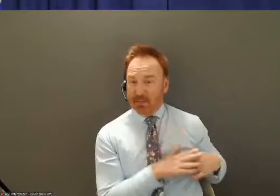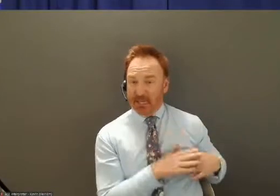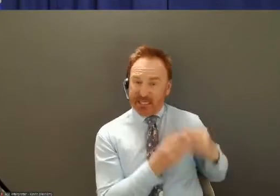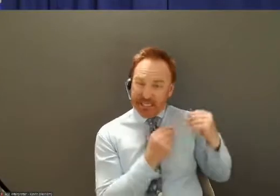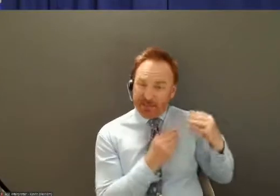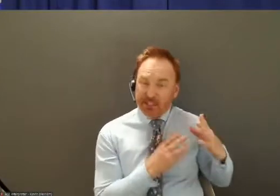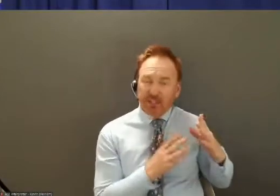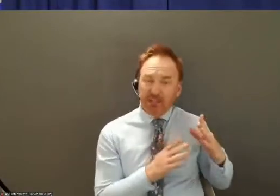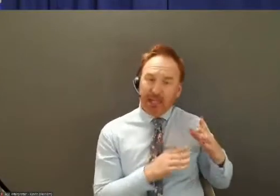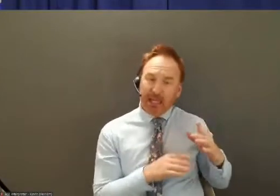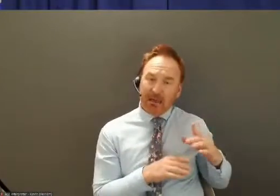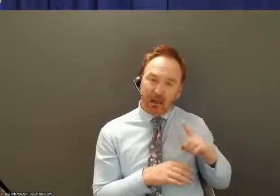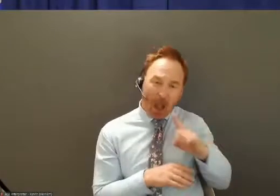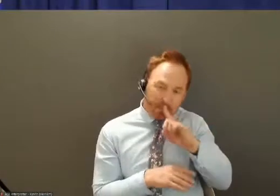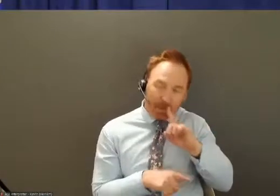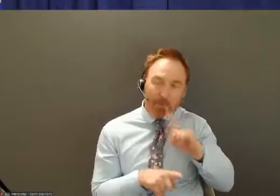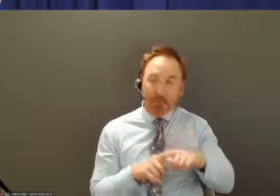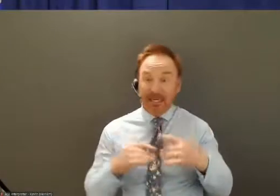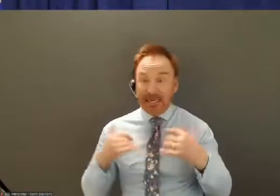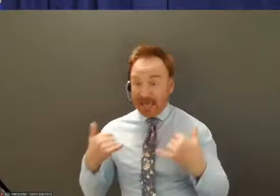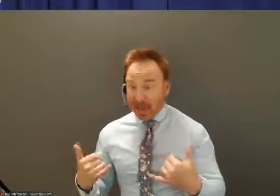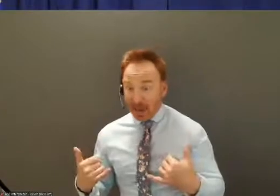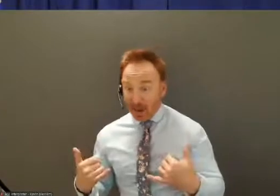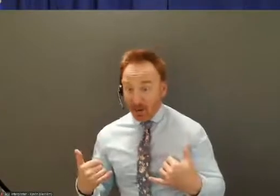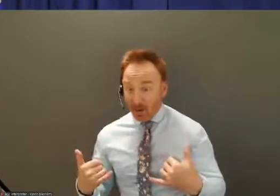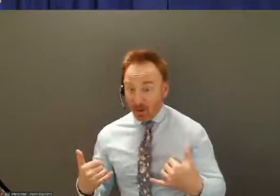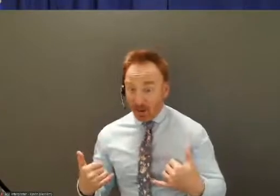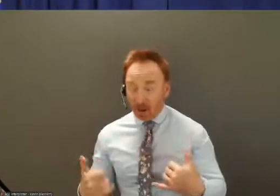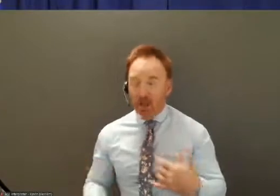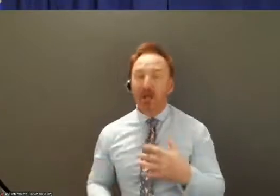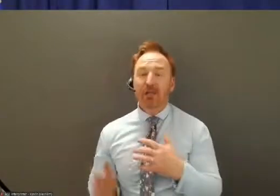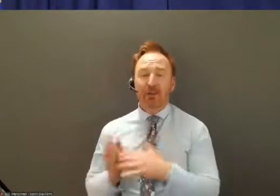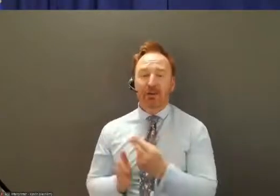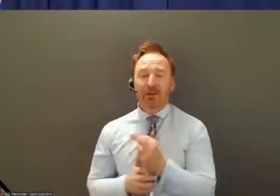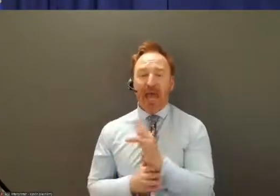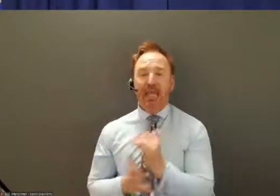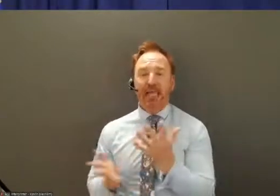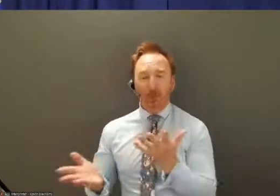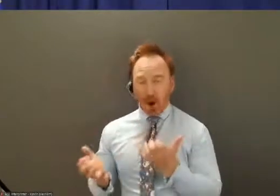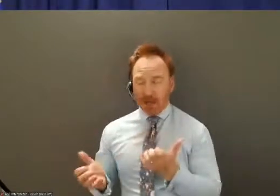detected. Considerate there and test if